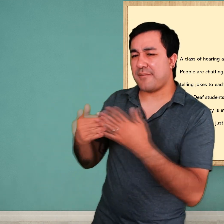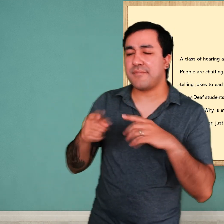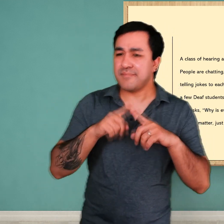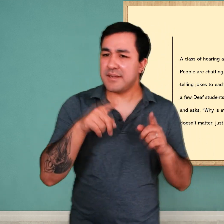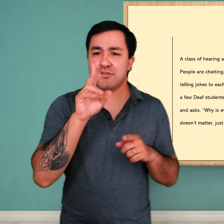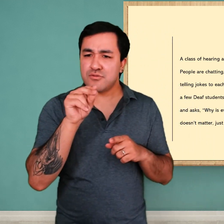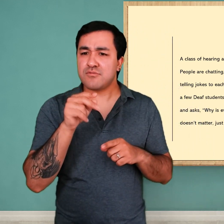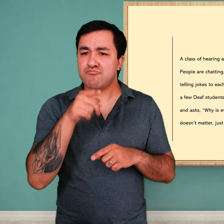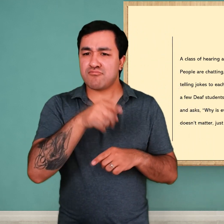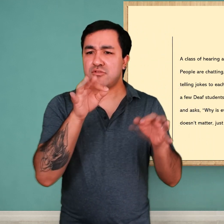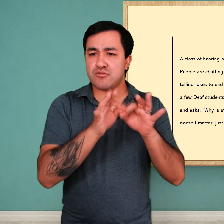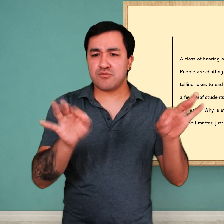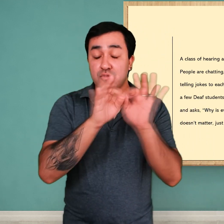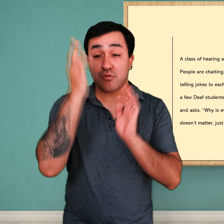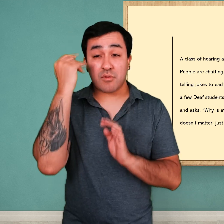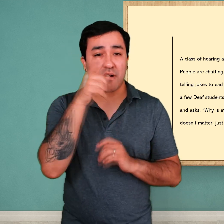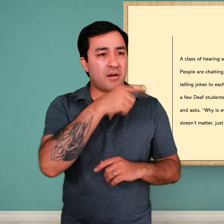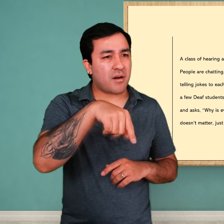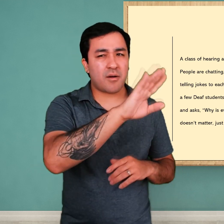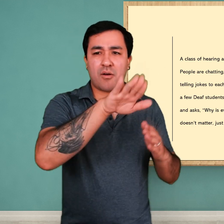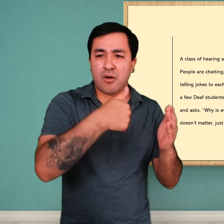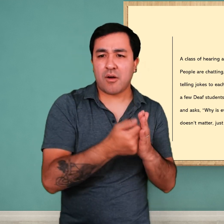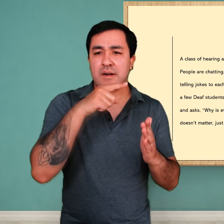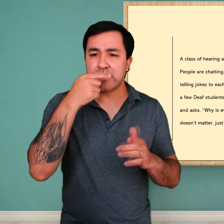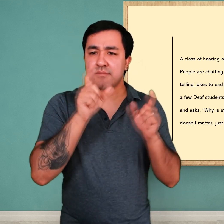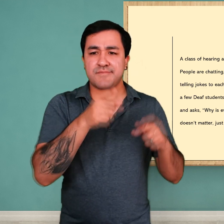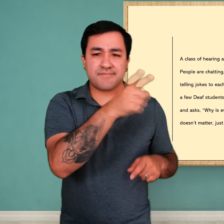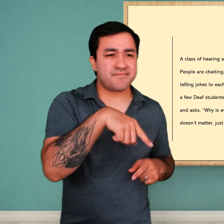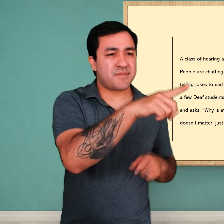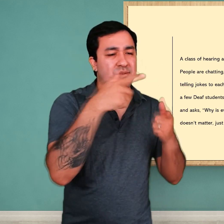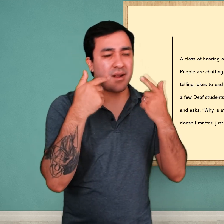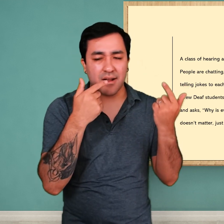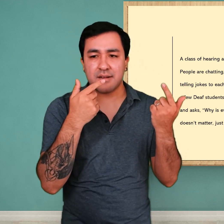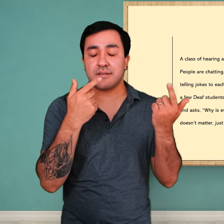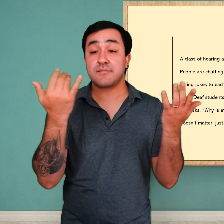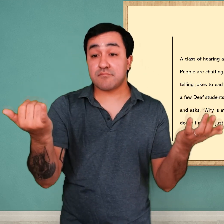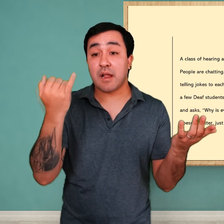how the joke does not matter, but it does in this situation since every hearing person was laughing.